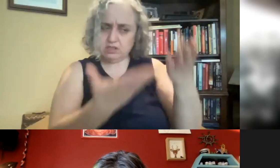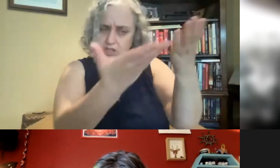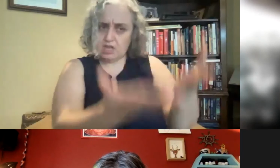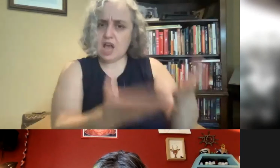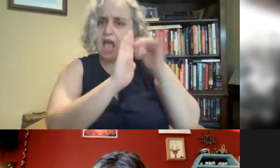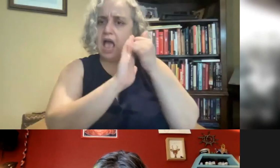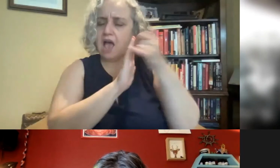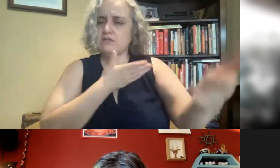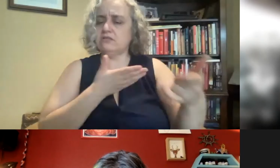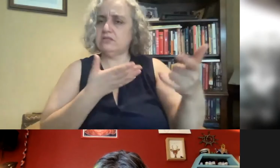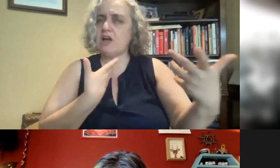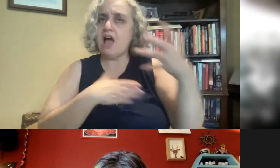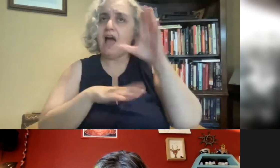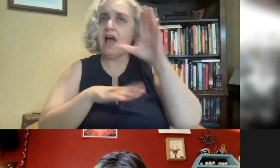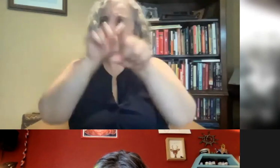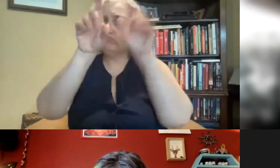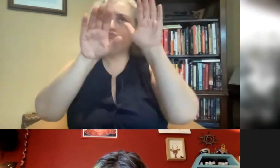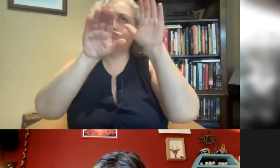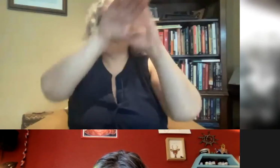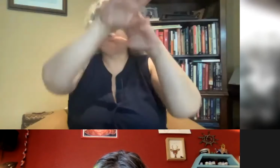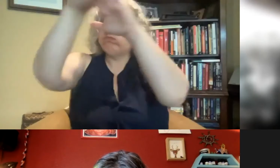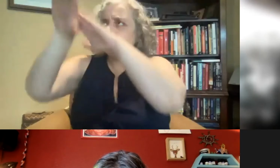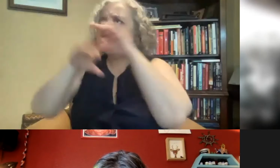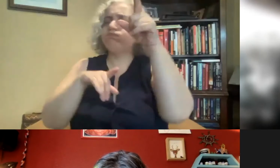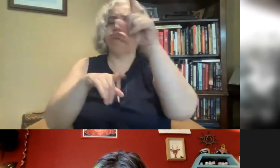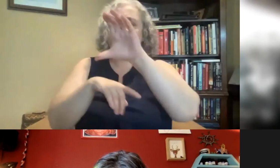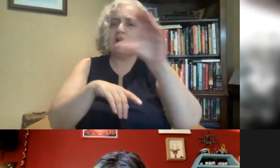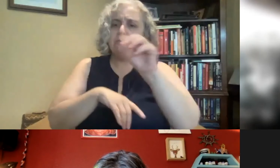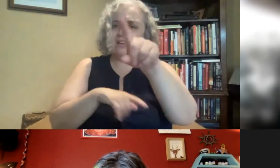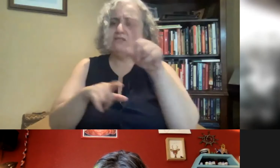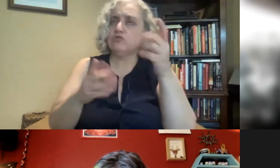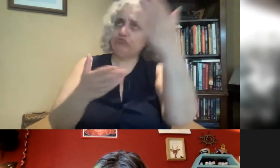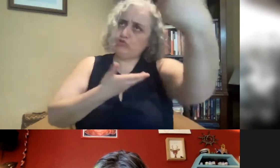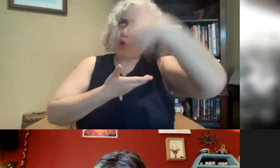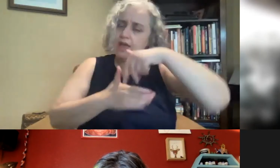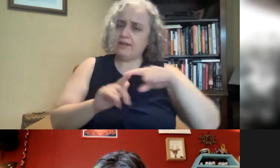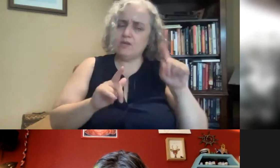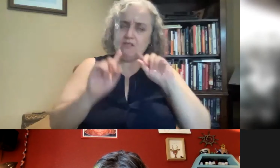the corporations and everyone to join them, not the opposite, not be waiting for that.